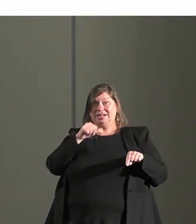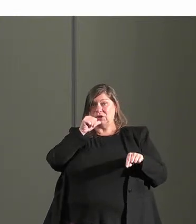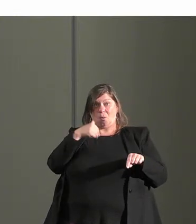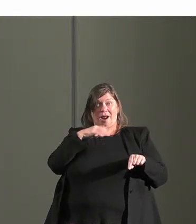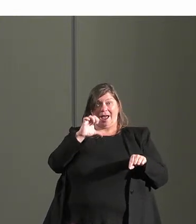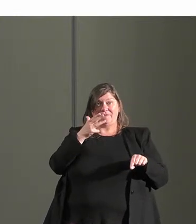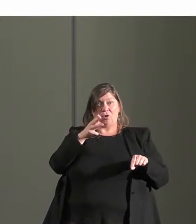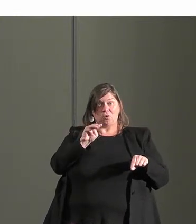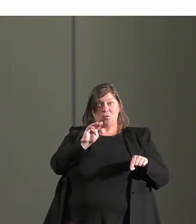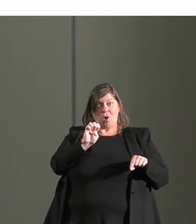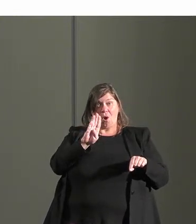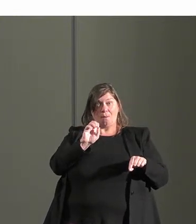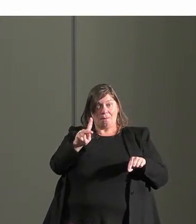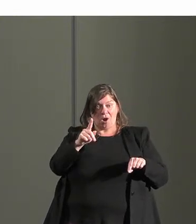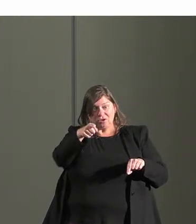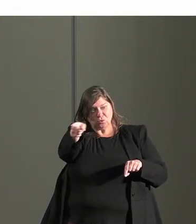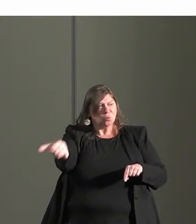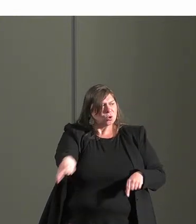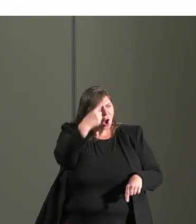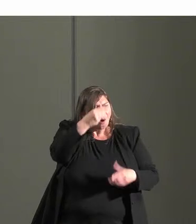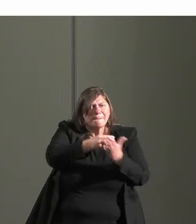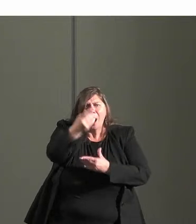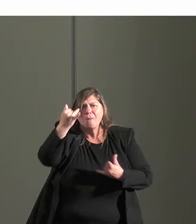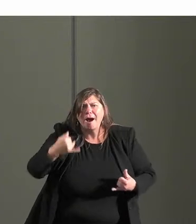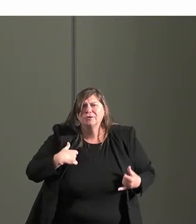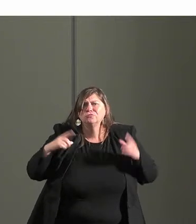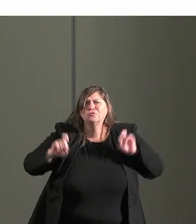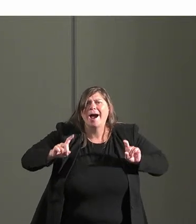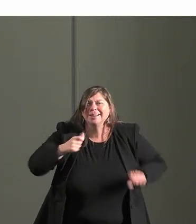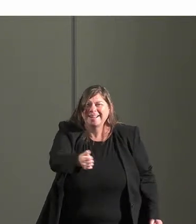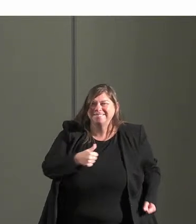the Chrome Book. So you don't have a Chrome Book